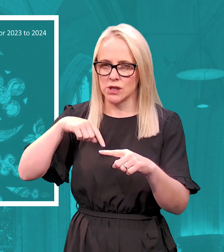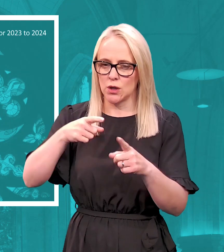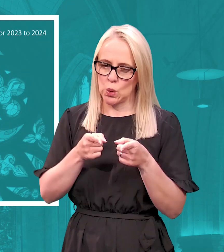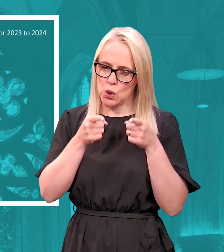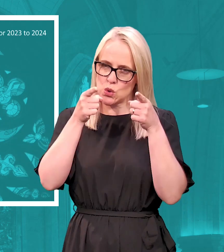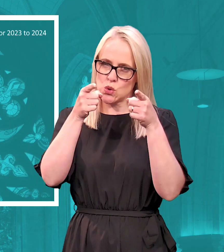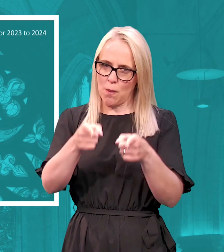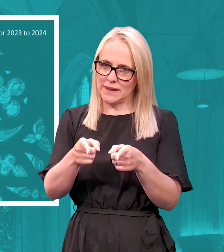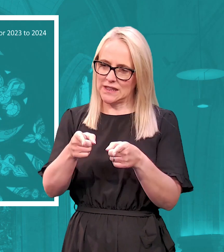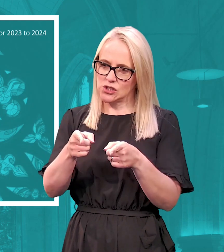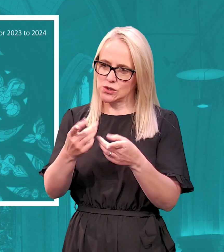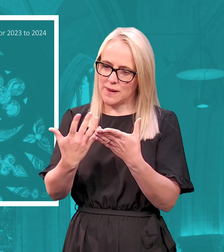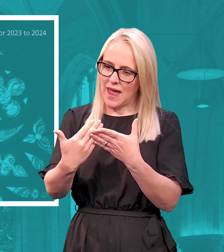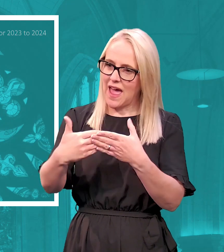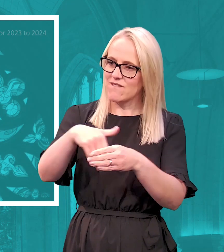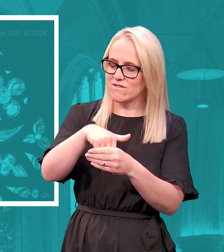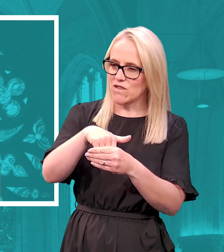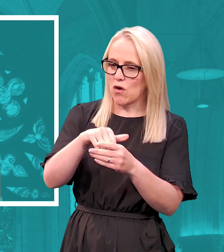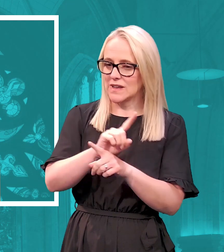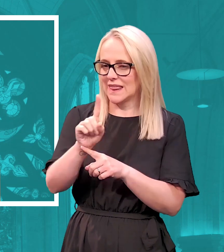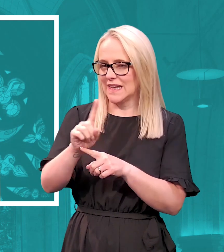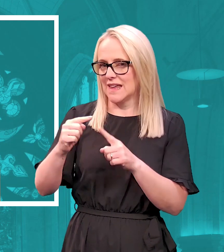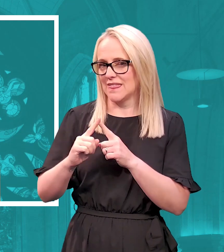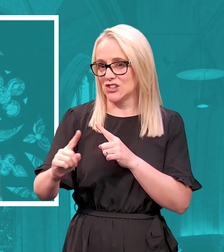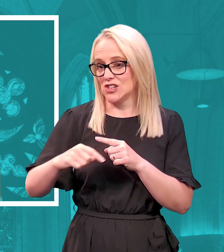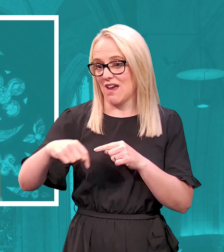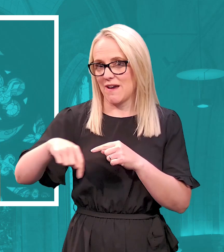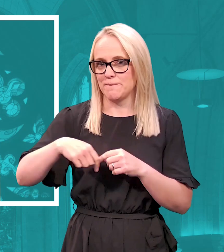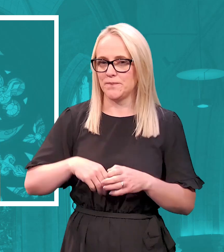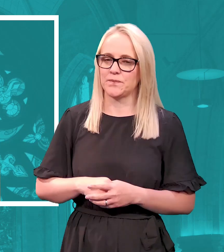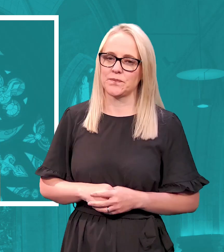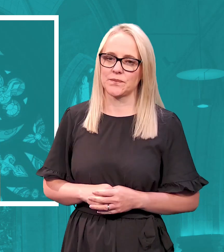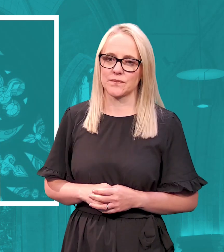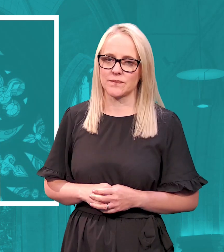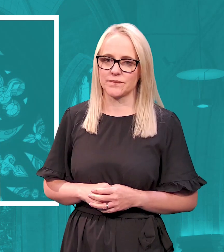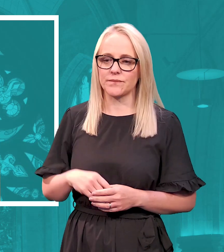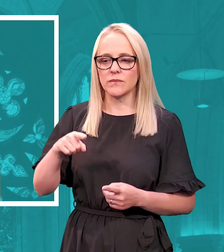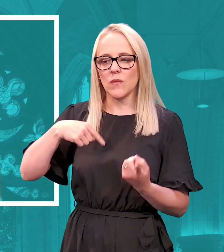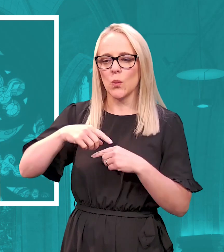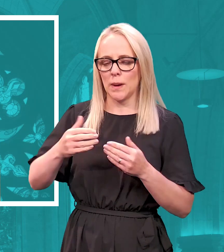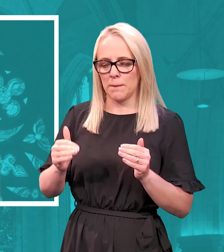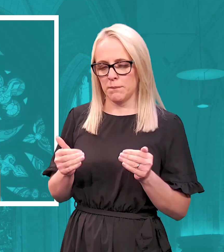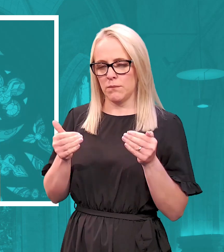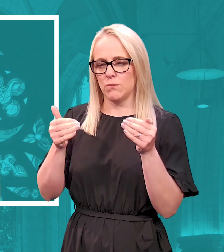on the committee later this year. As we go forward, I encourage commissioners